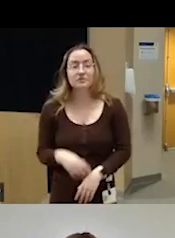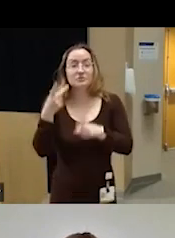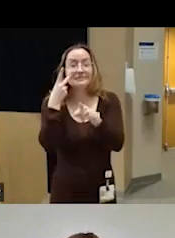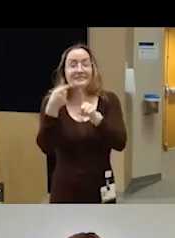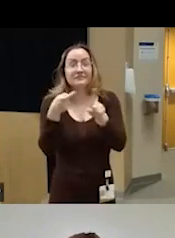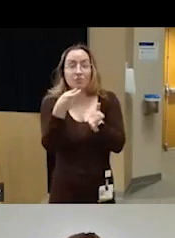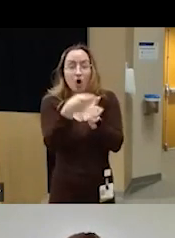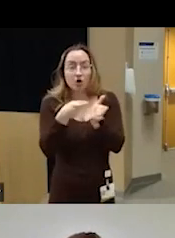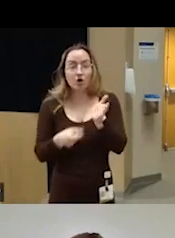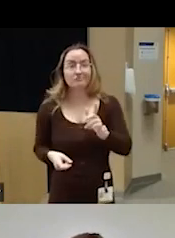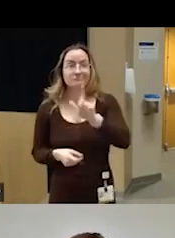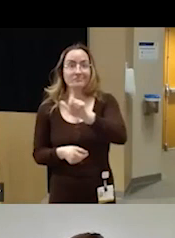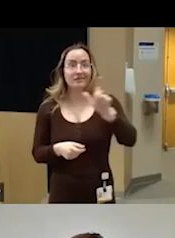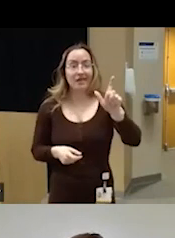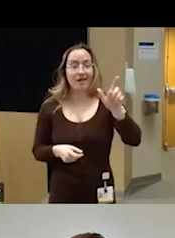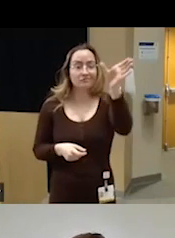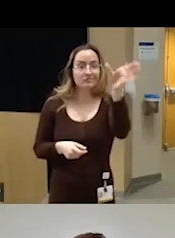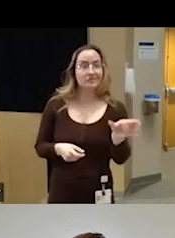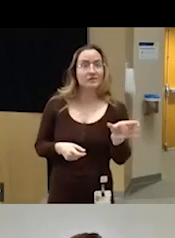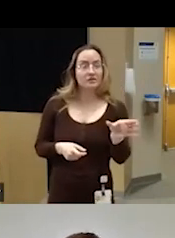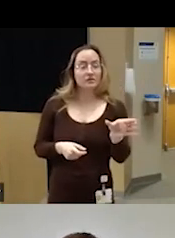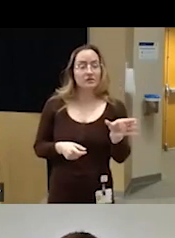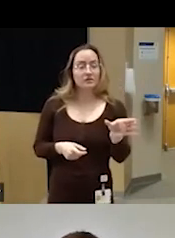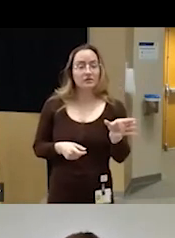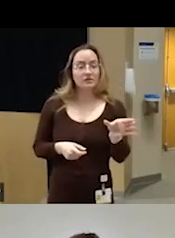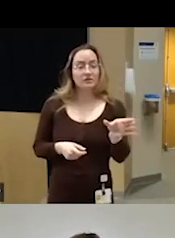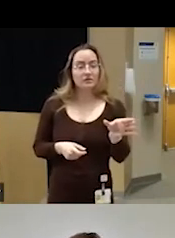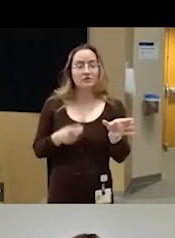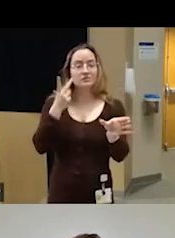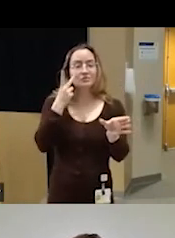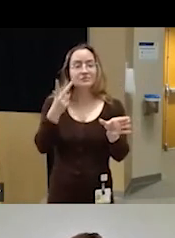on the left hand side upper quadrant the issues with elevated risk factors.